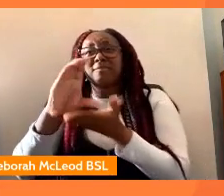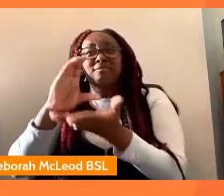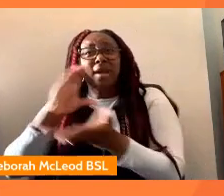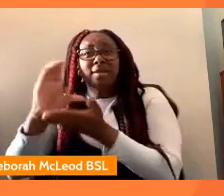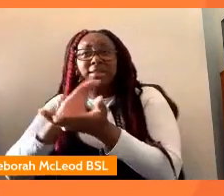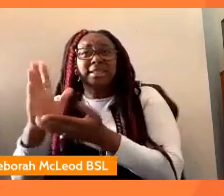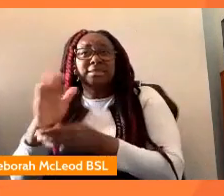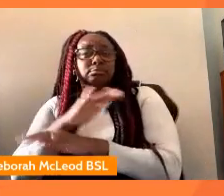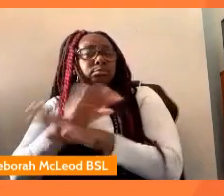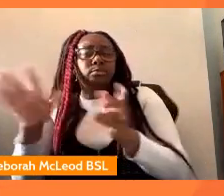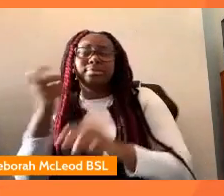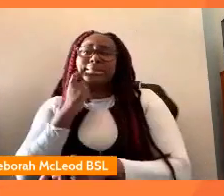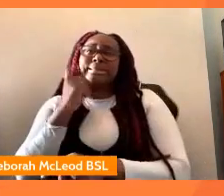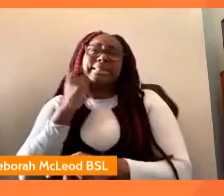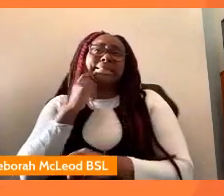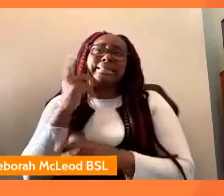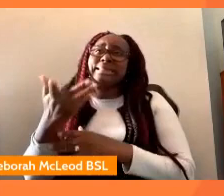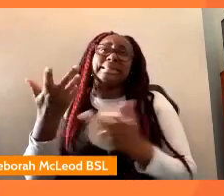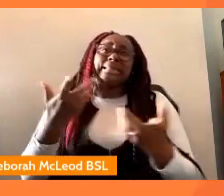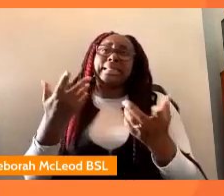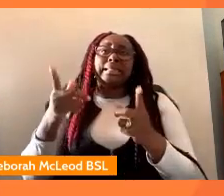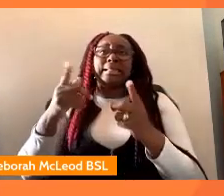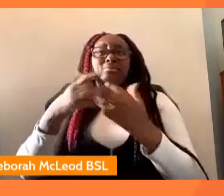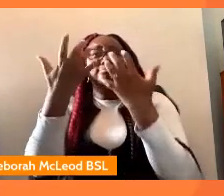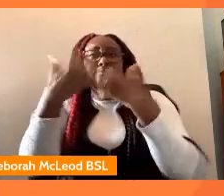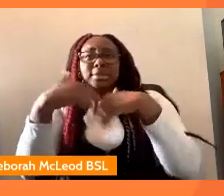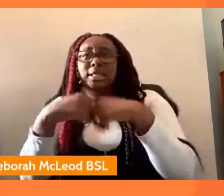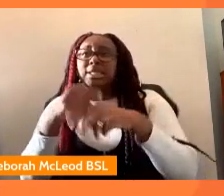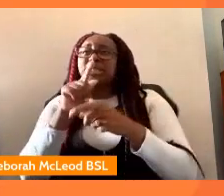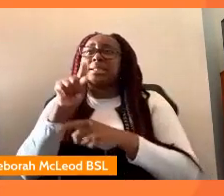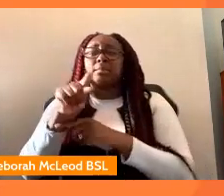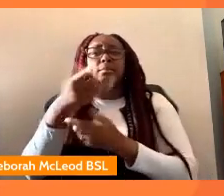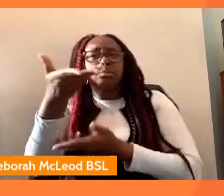But there is virtually no conversation going on about how do,